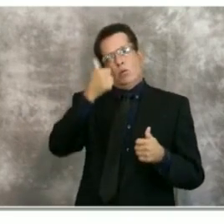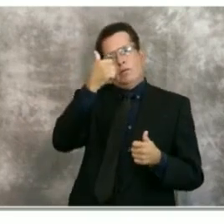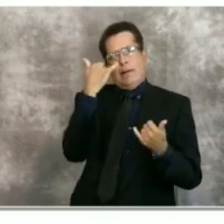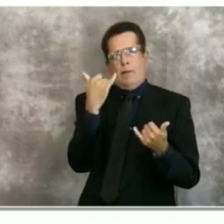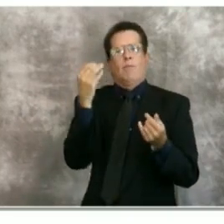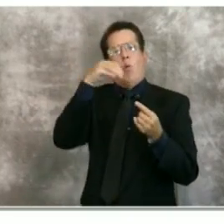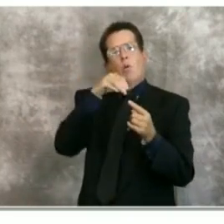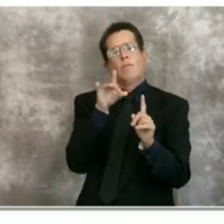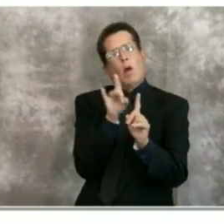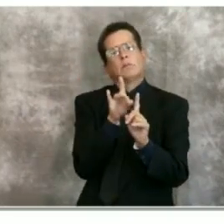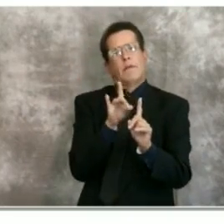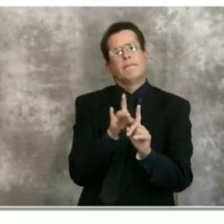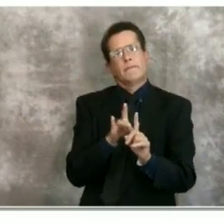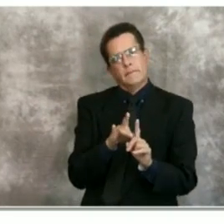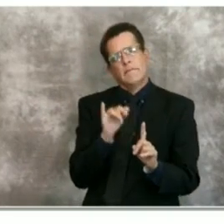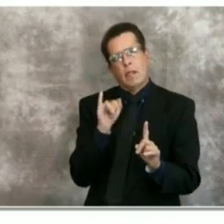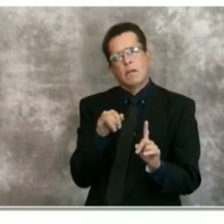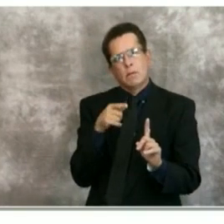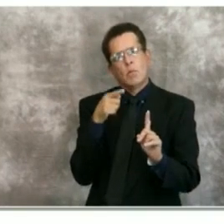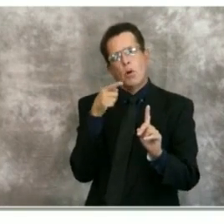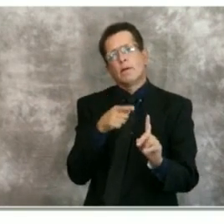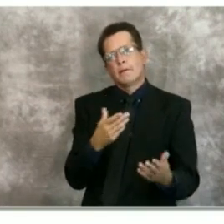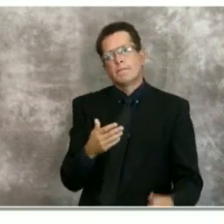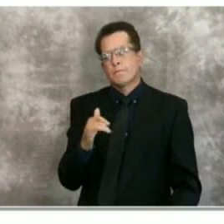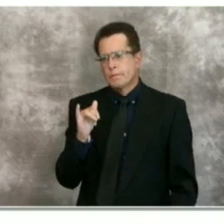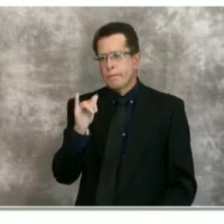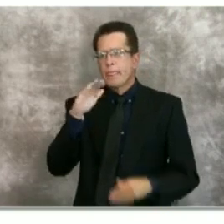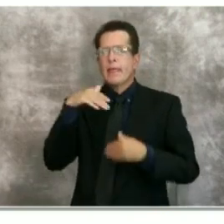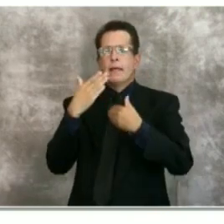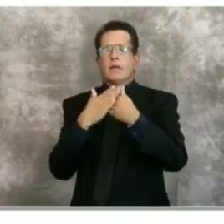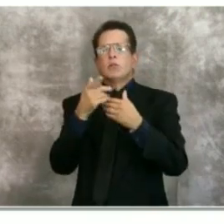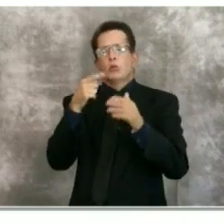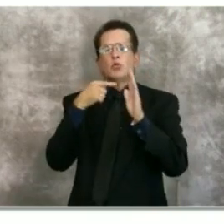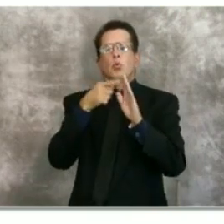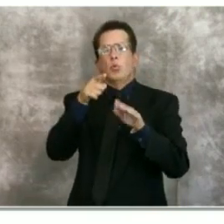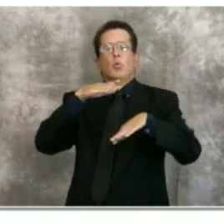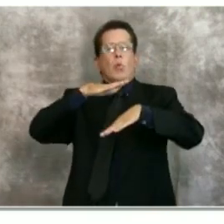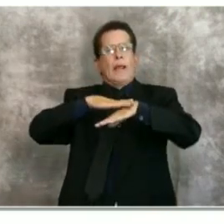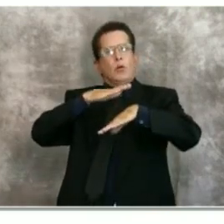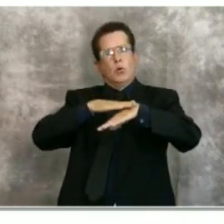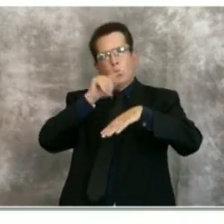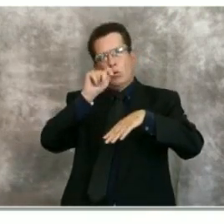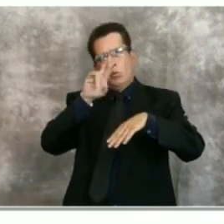WHICH IS THE HIGHEST, BUT WE SEE THE INCREASE IN THE YOUNGER AGE GROUPS BELOW THAT